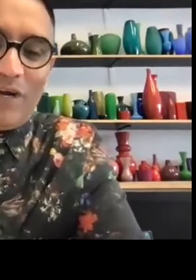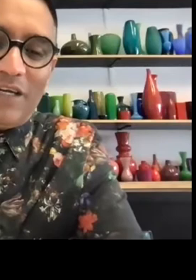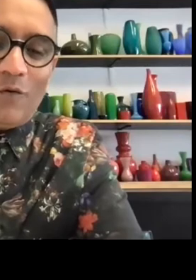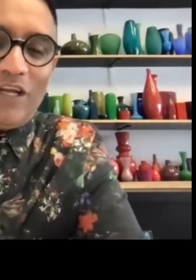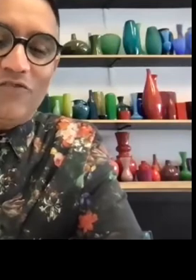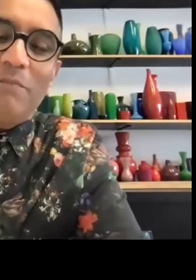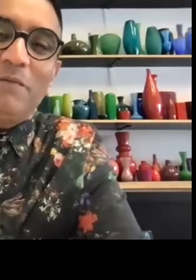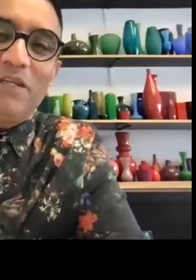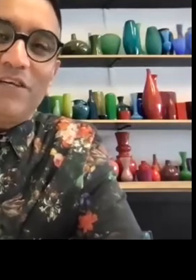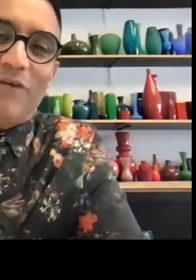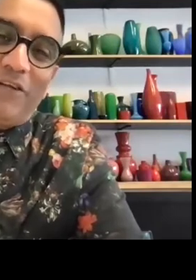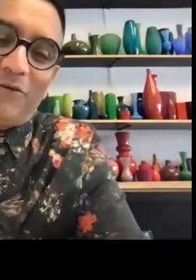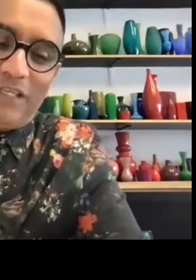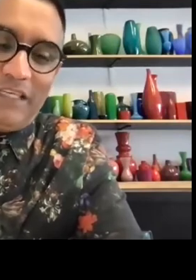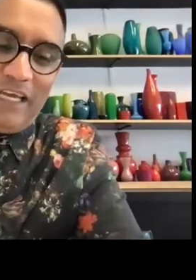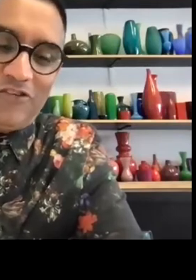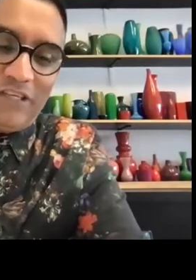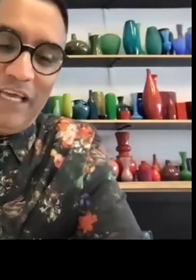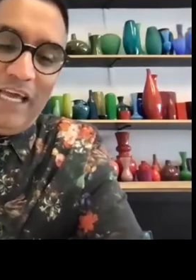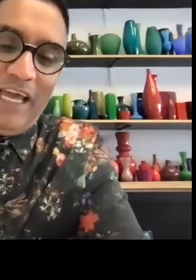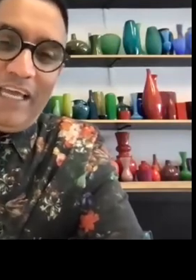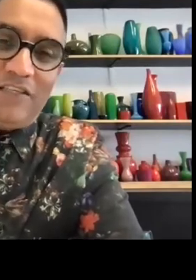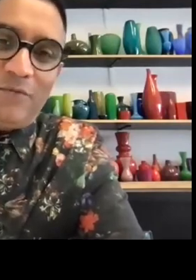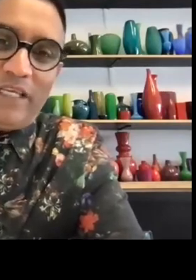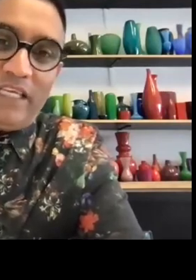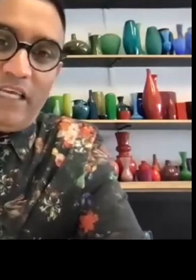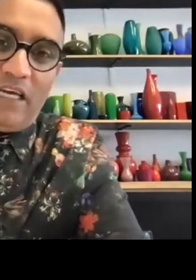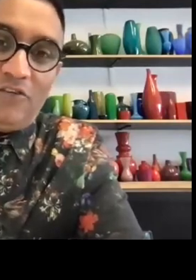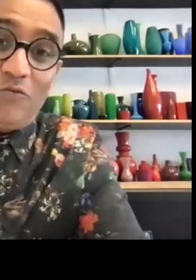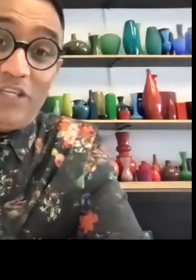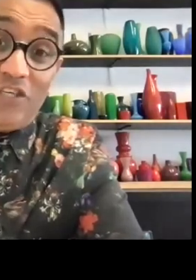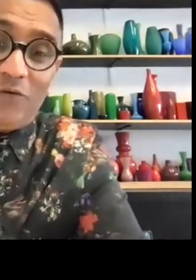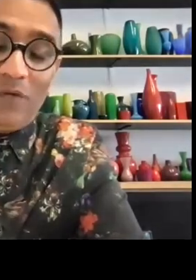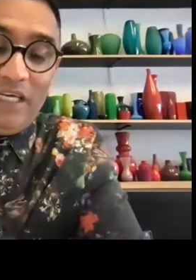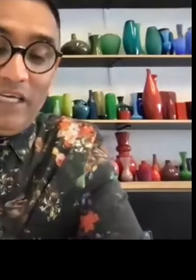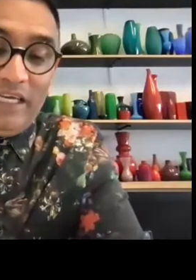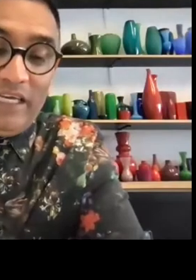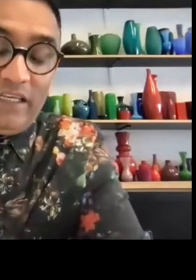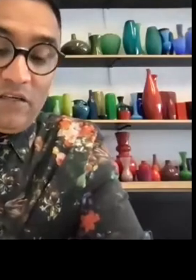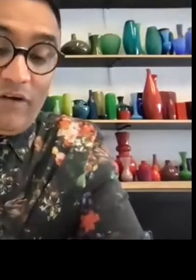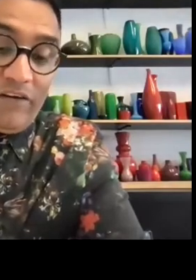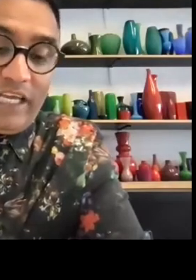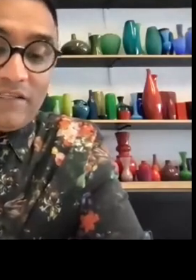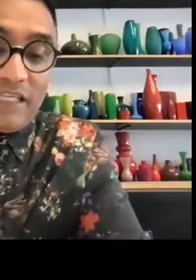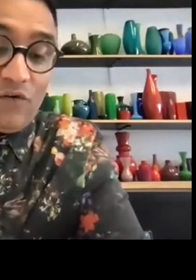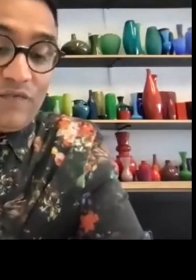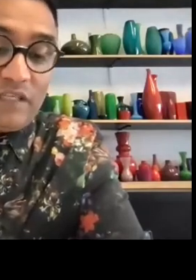brundari people of the greater kula nation and to really uh join you in grounding ourselves